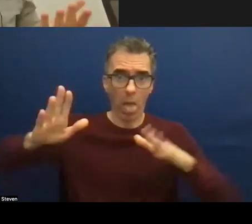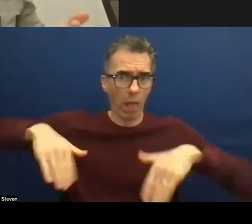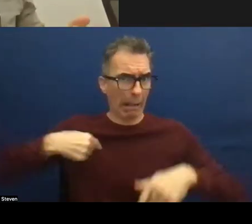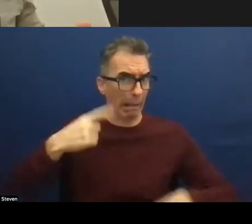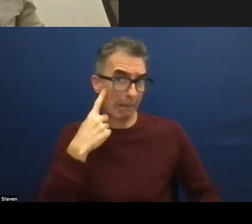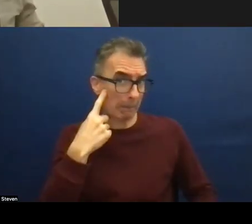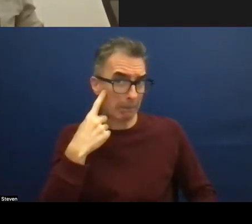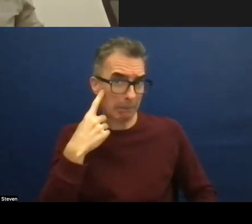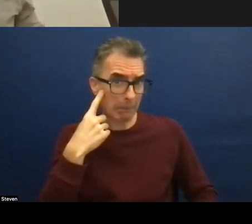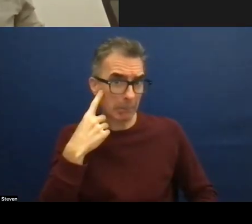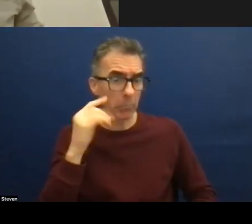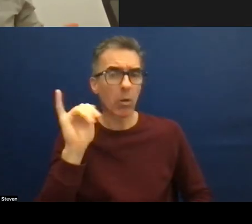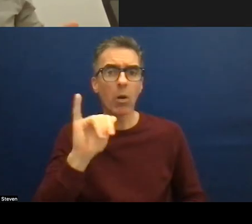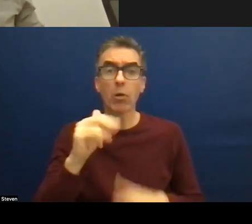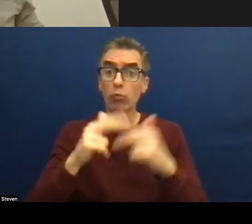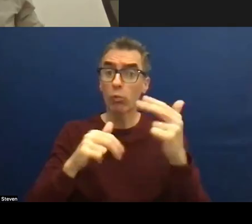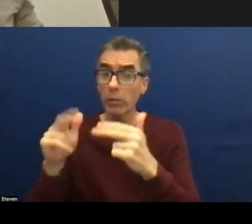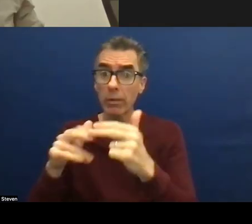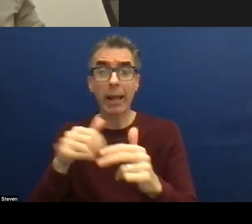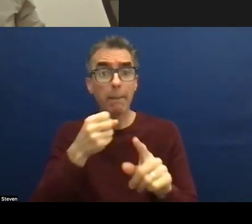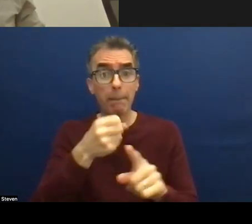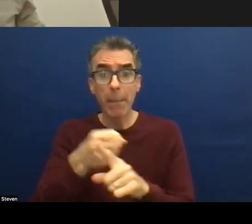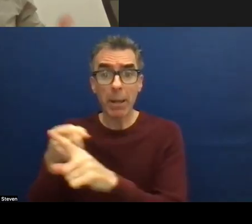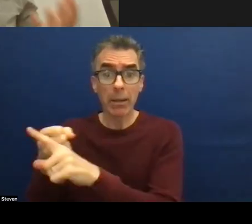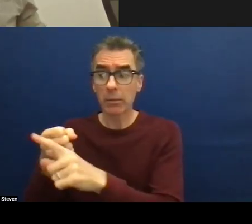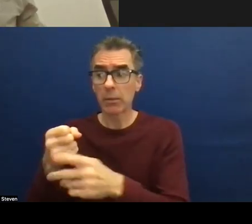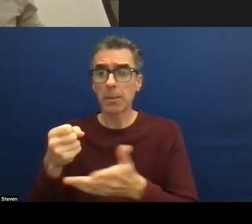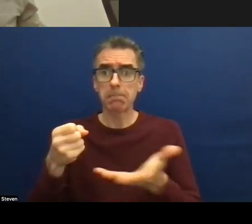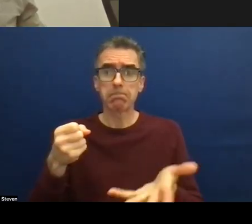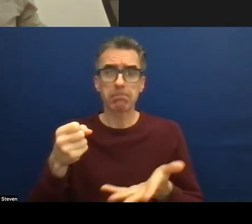of the construction probably will be somewhere in between the two.